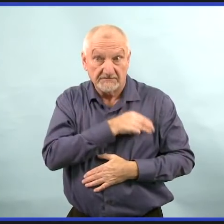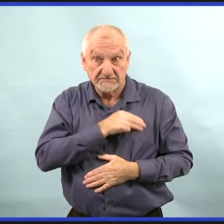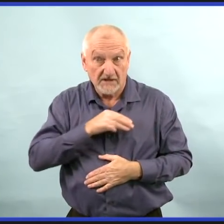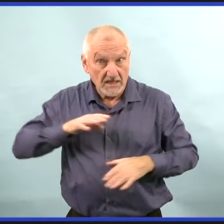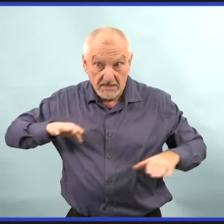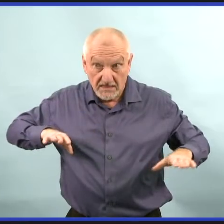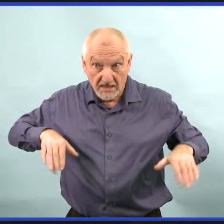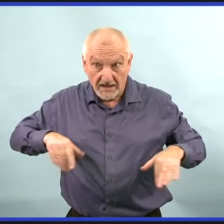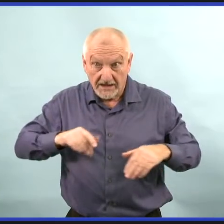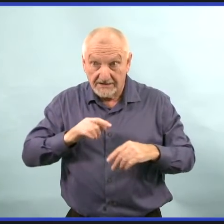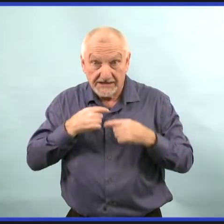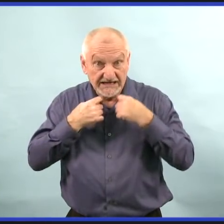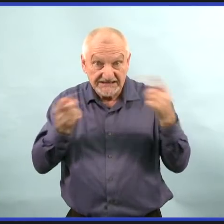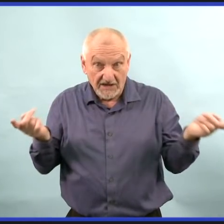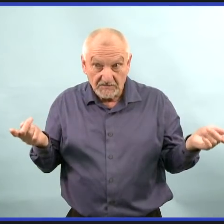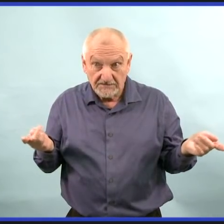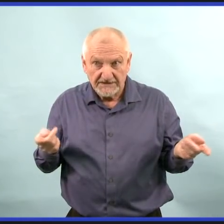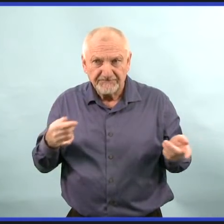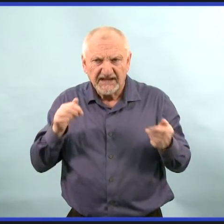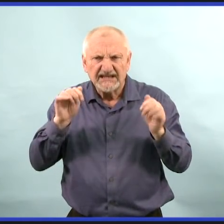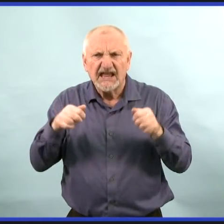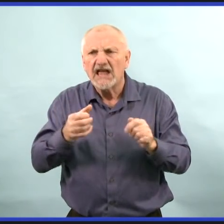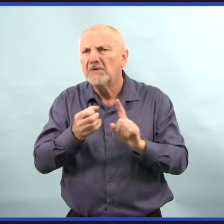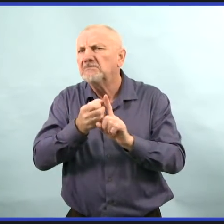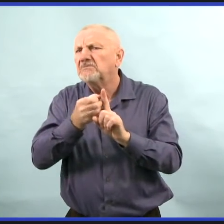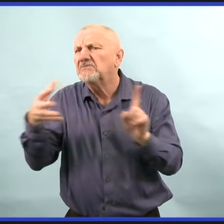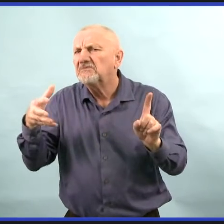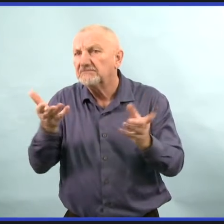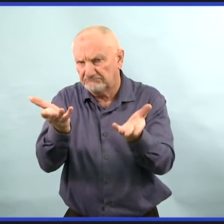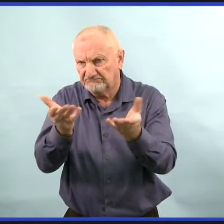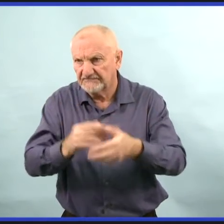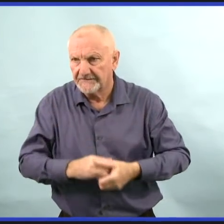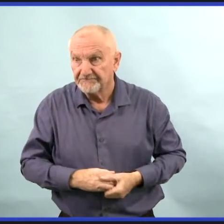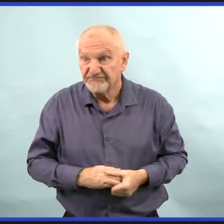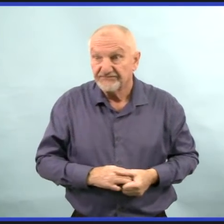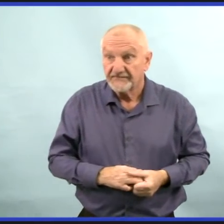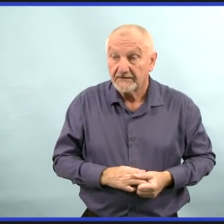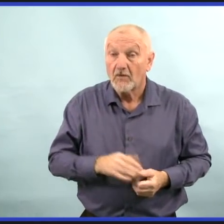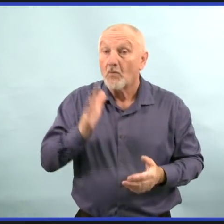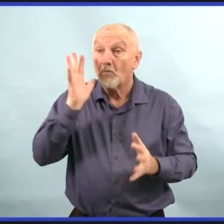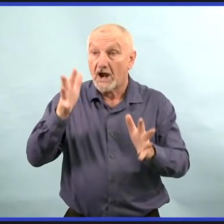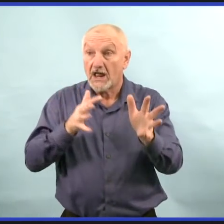yeah so those will be uh will be updated um i can say things have been uh fairly